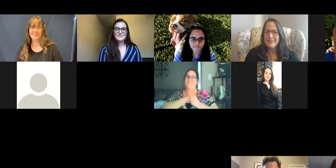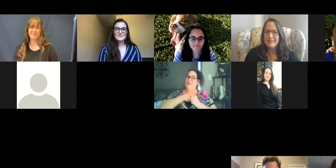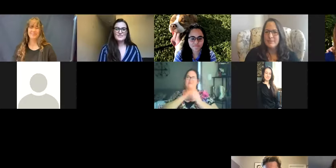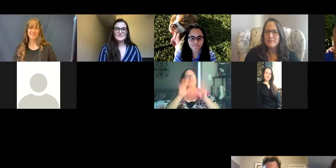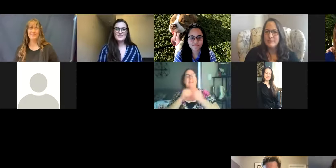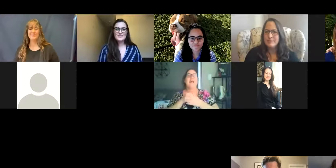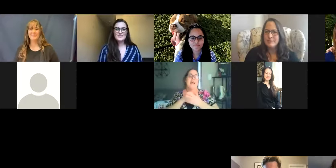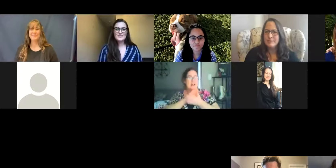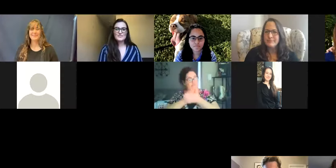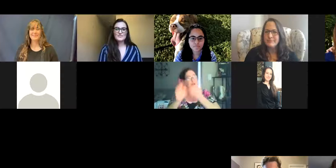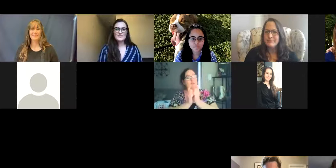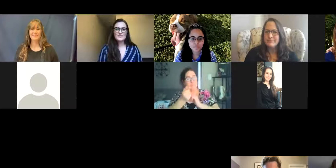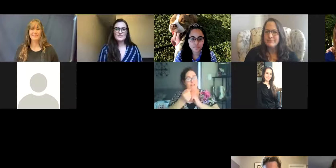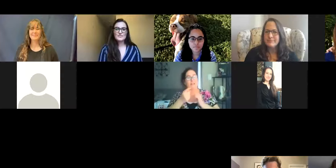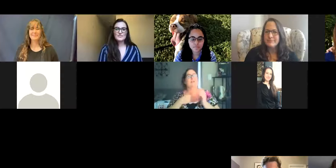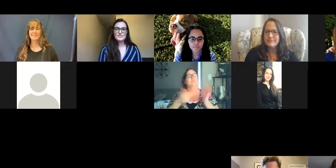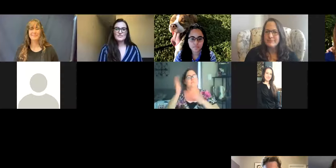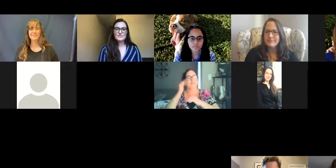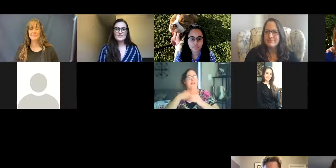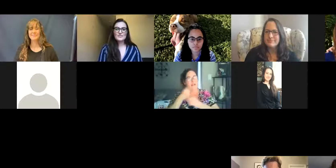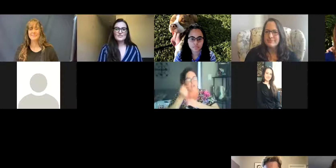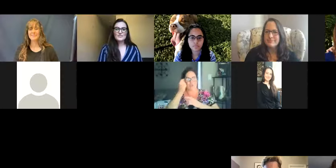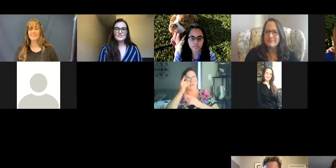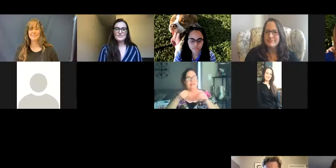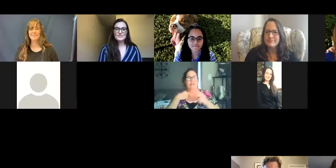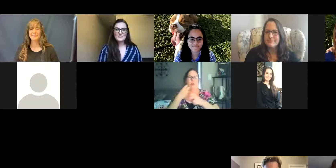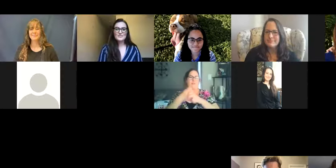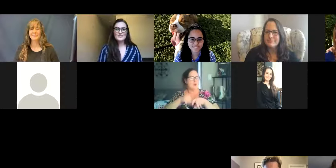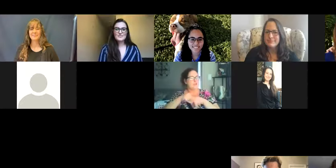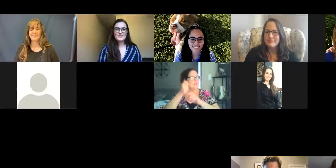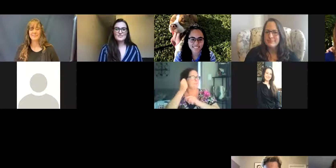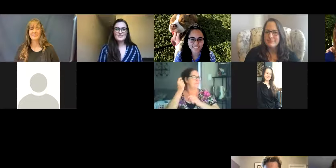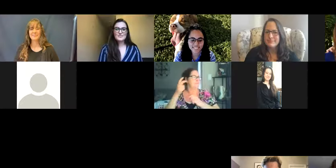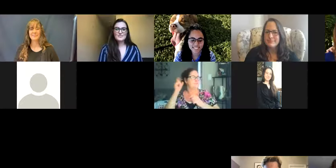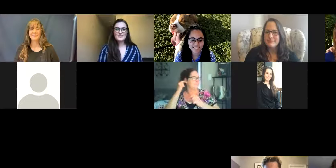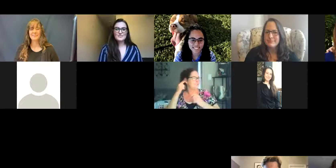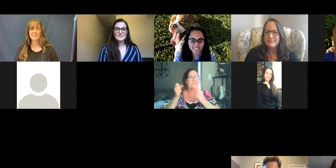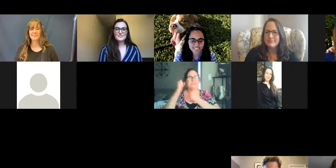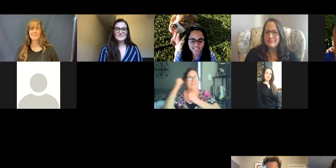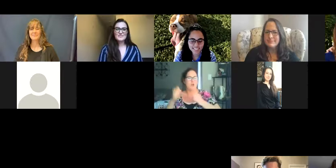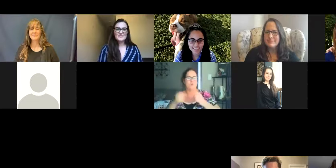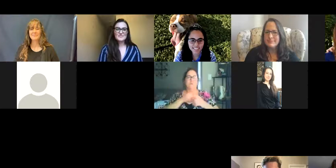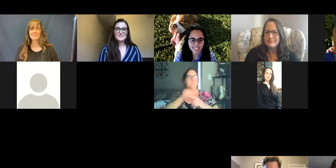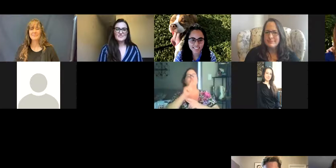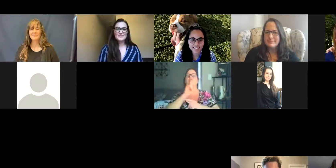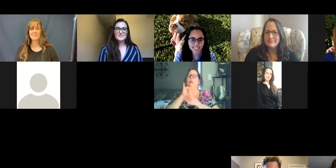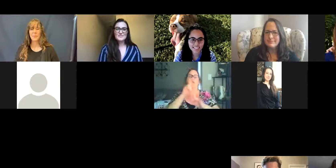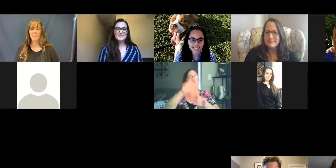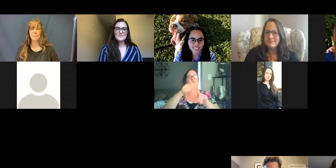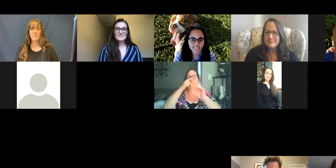It's nice to meet you. I understand most of you might have had a hard time, and